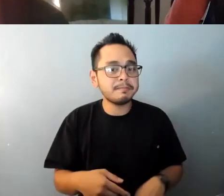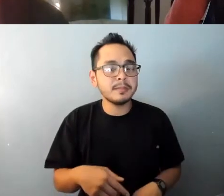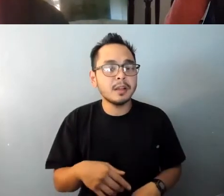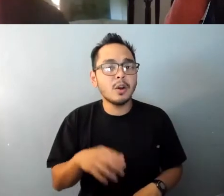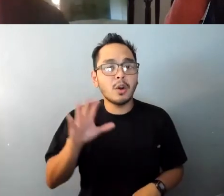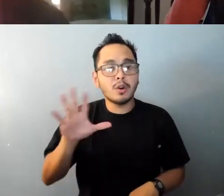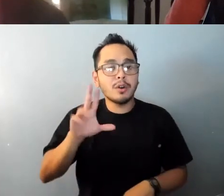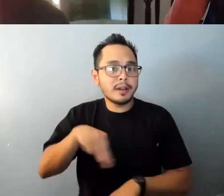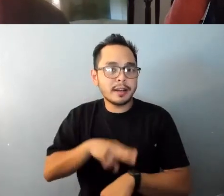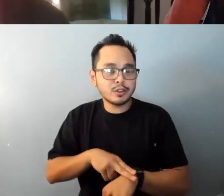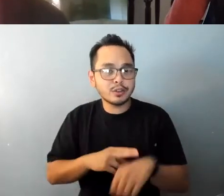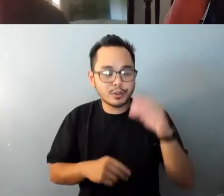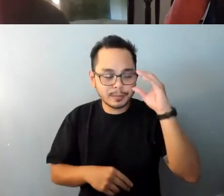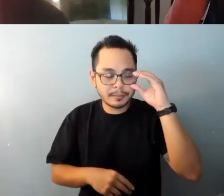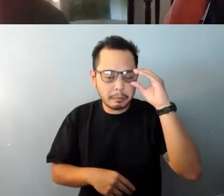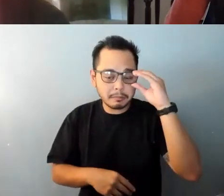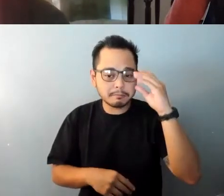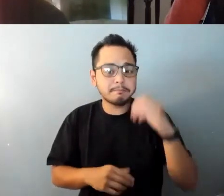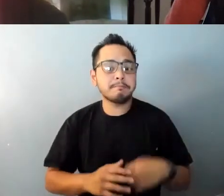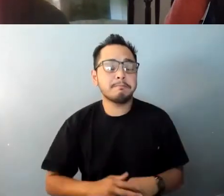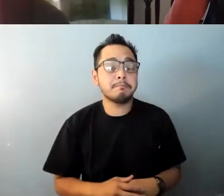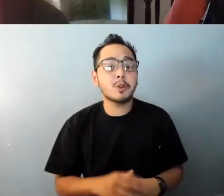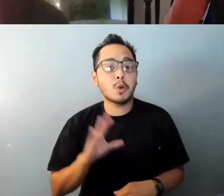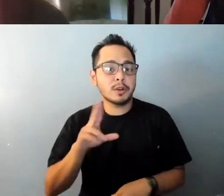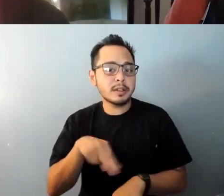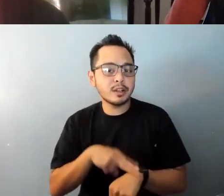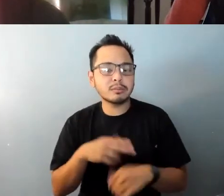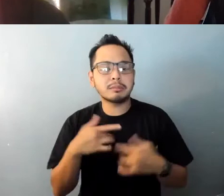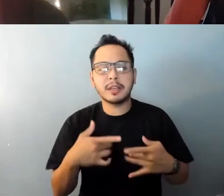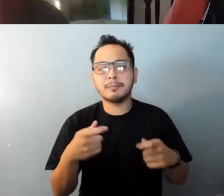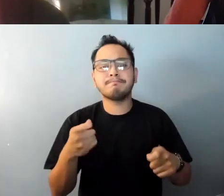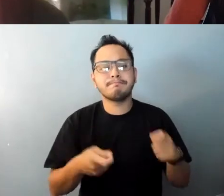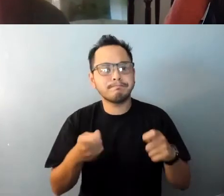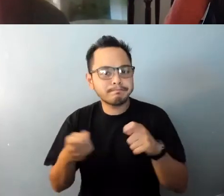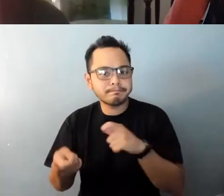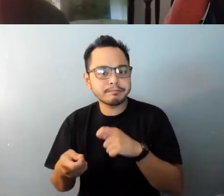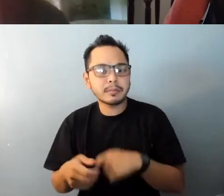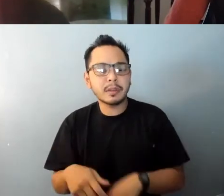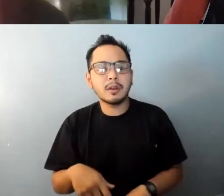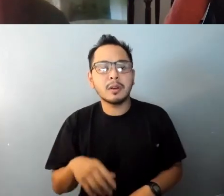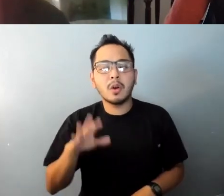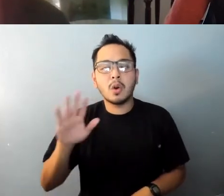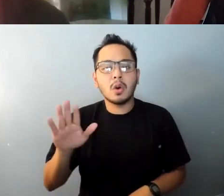nature. There is the fact that something but the essence of her is shaped in whatever vessel